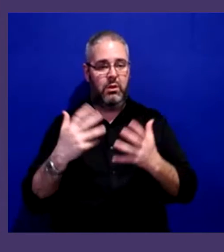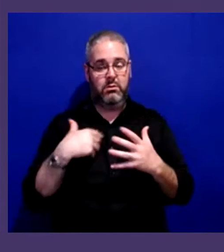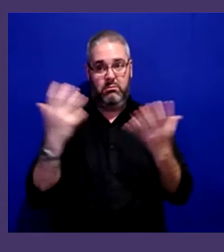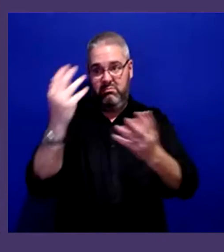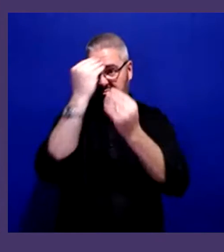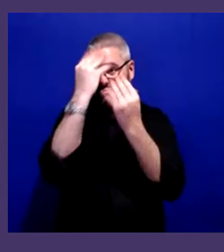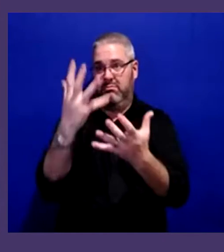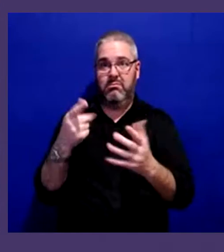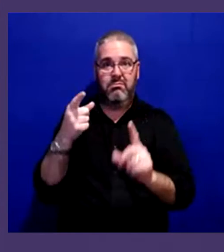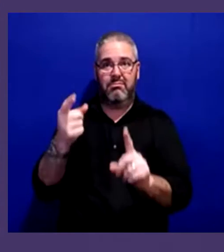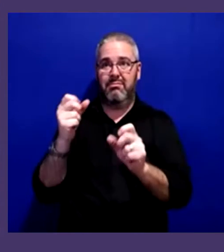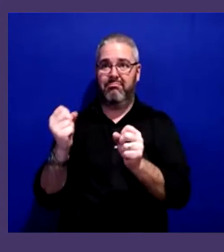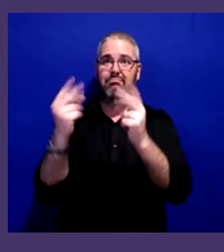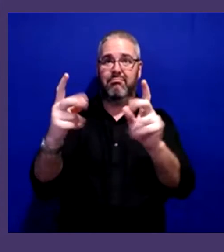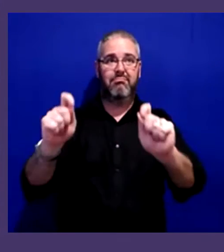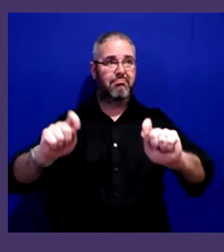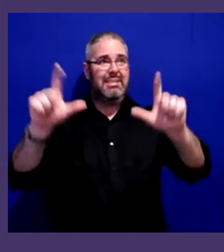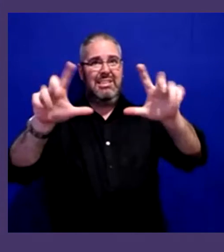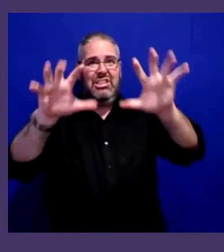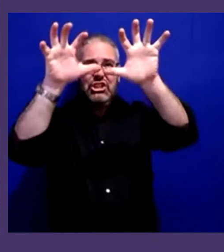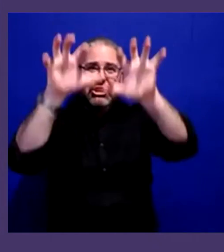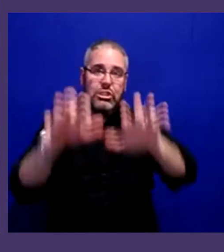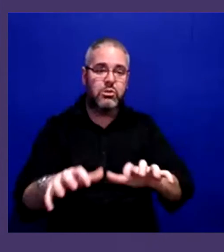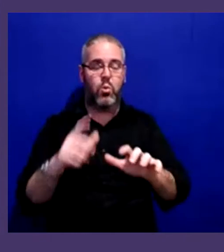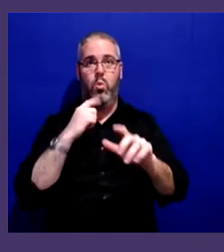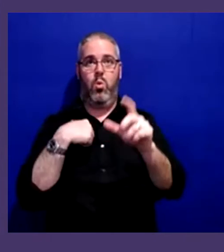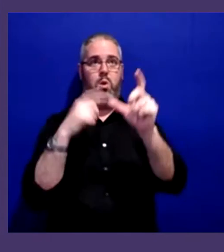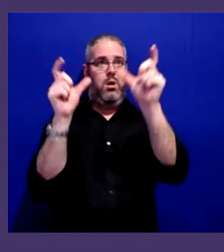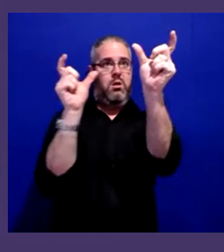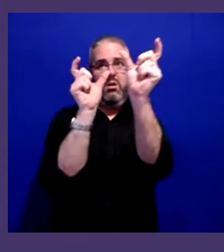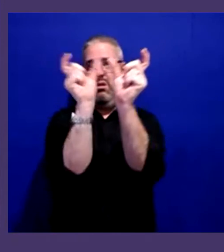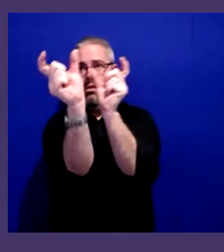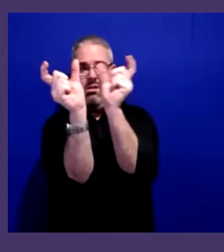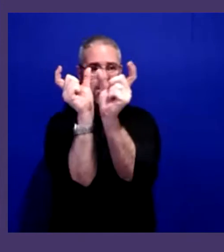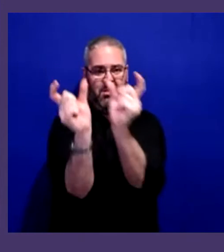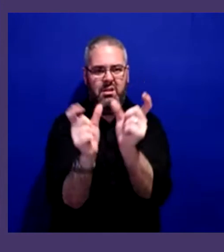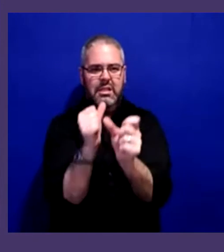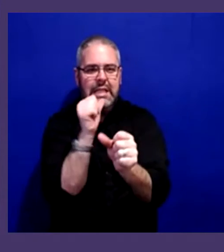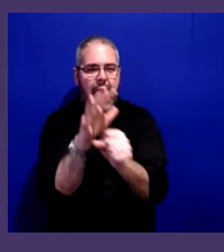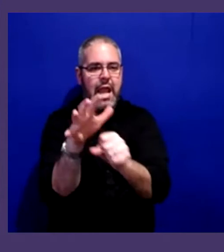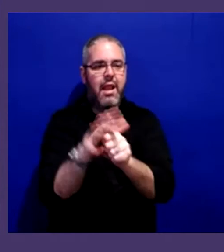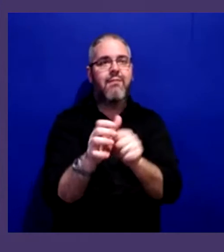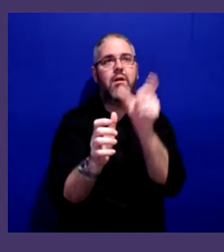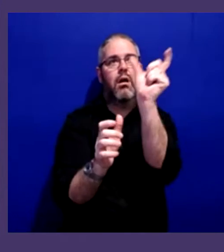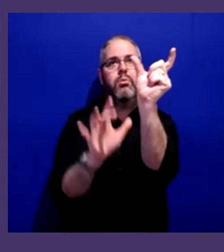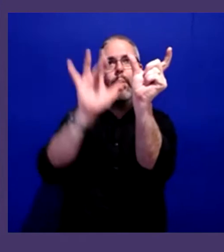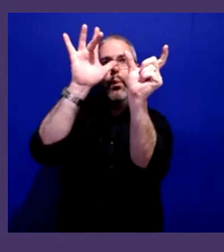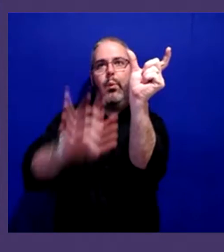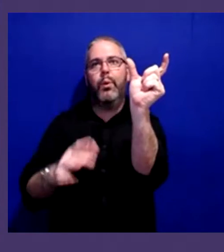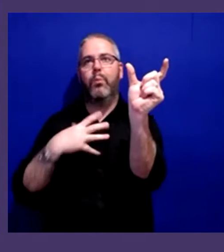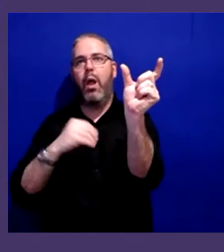having very close together content, not having enough white-space are all things that take up cognitive load.